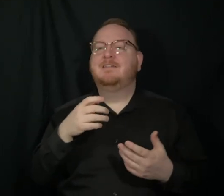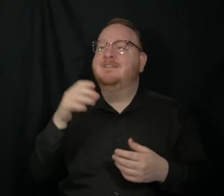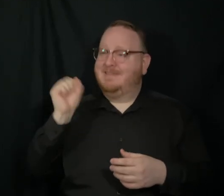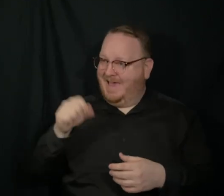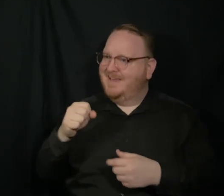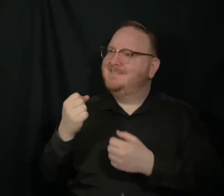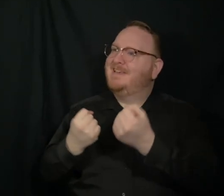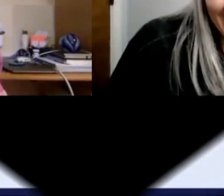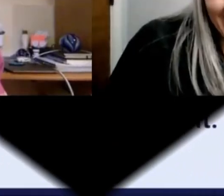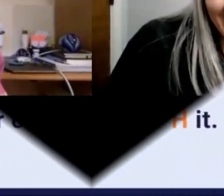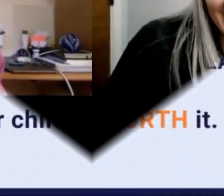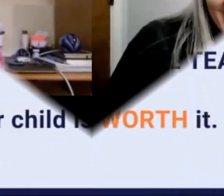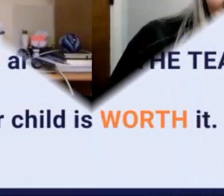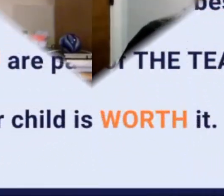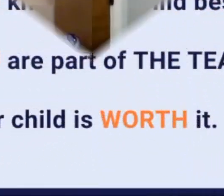Tabby Belhorn: Thanks. Janel. Janel Frost: All right. Thank you.